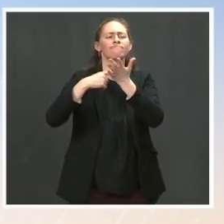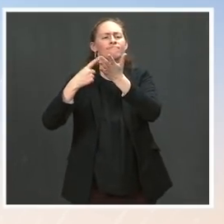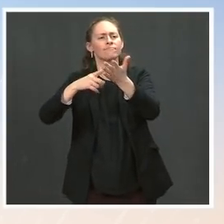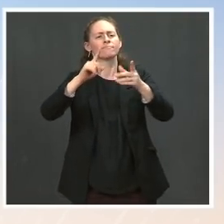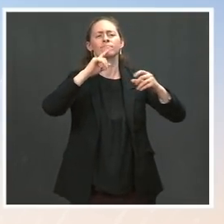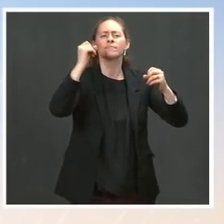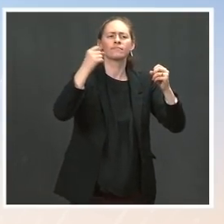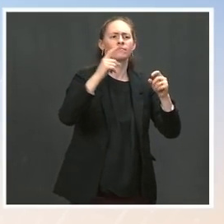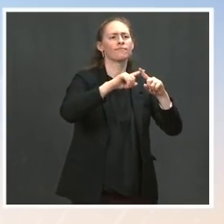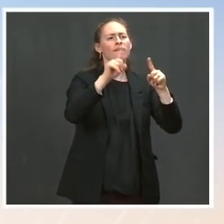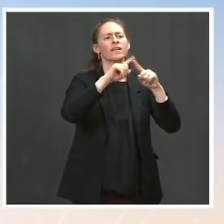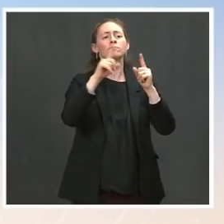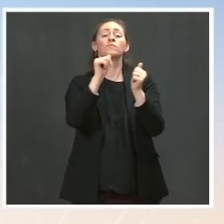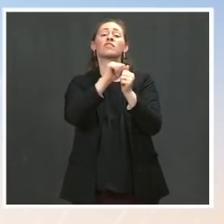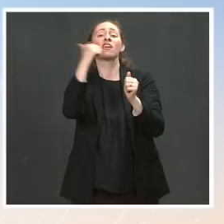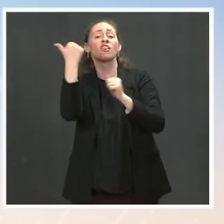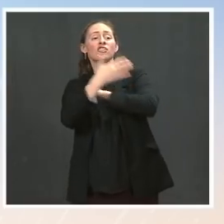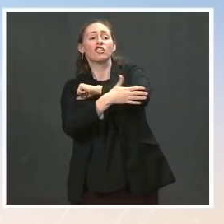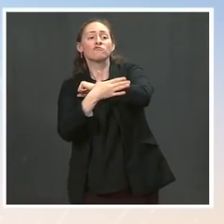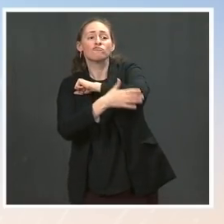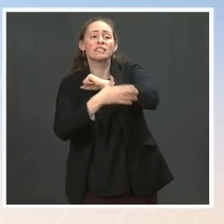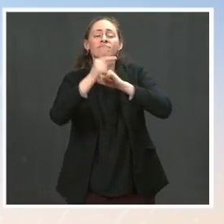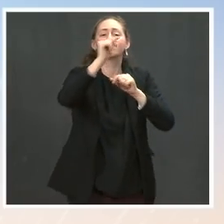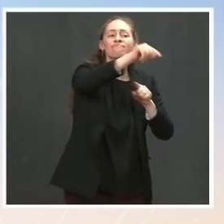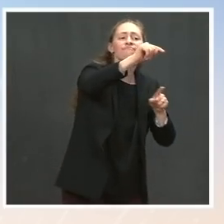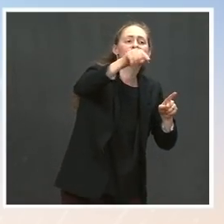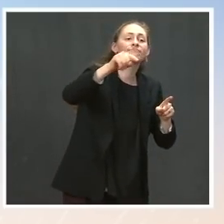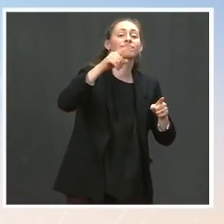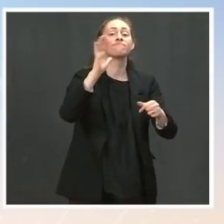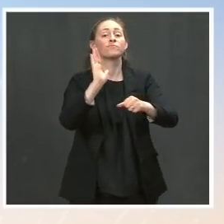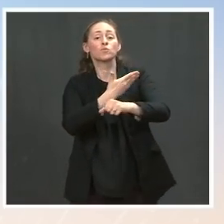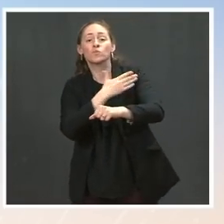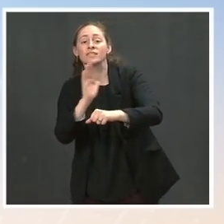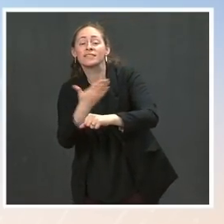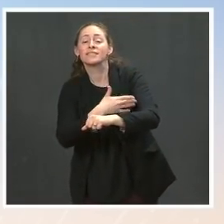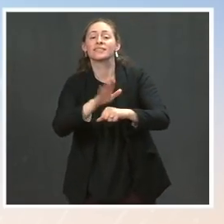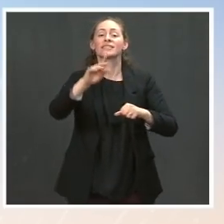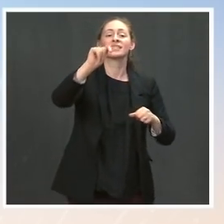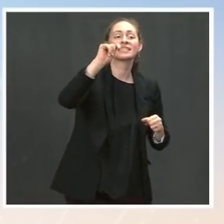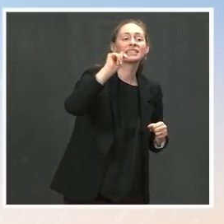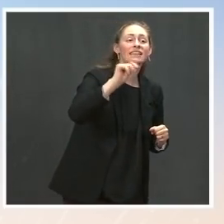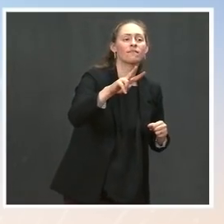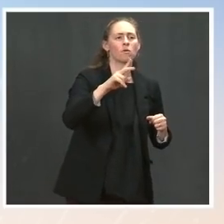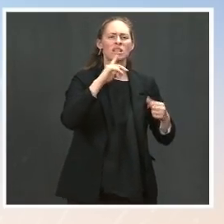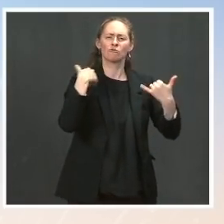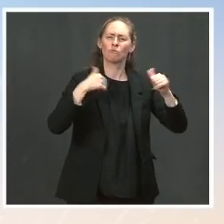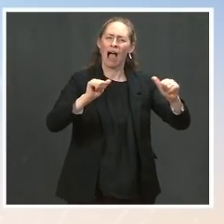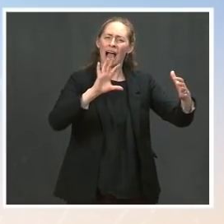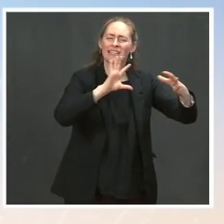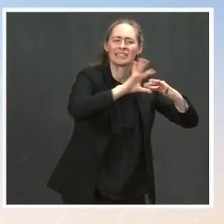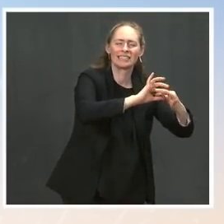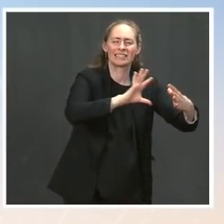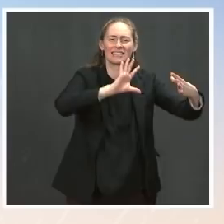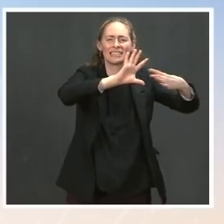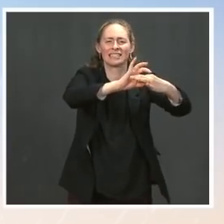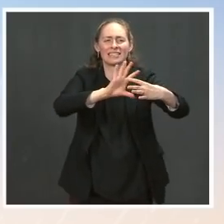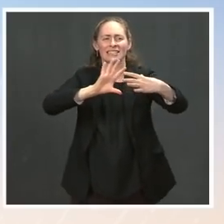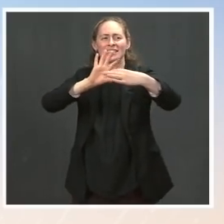We're looking for a range of creative ways to get directly connected to white conservative communities. We won't always be the best messengers,